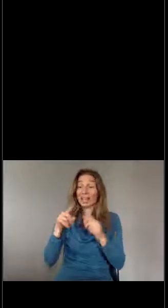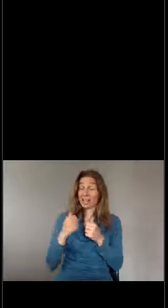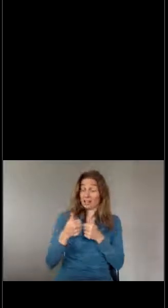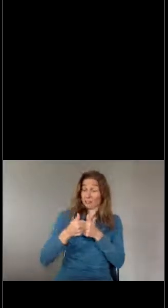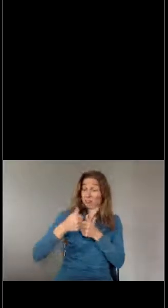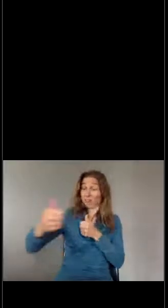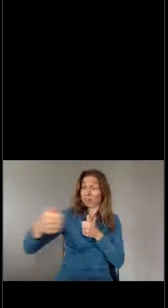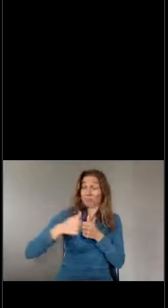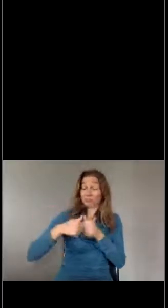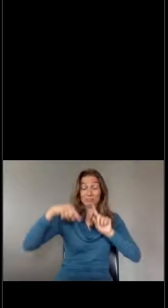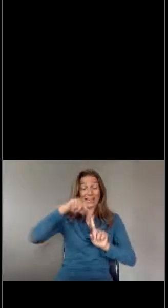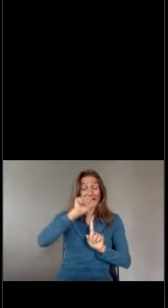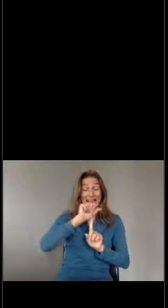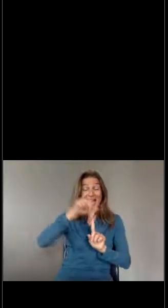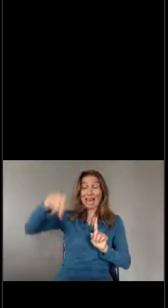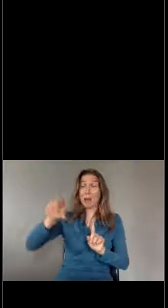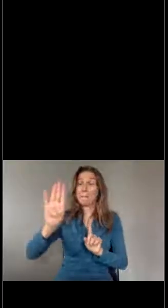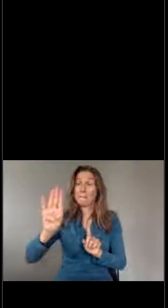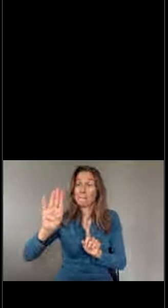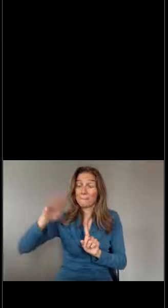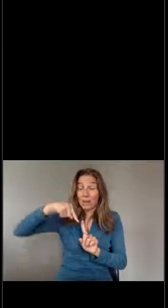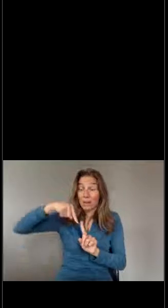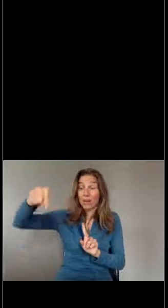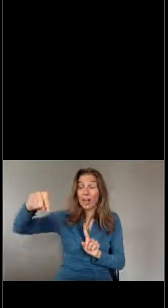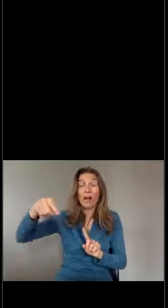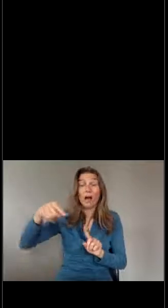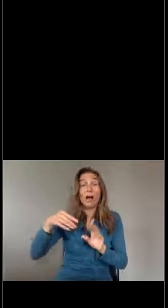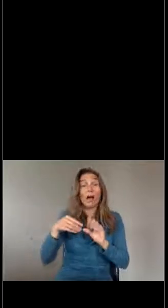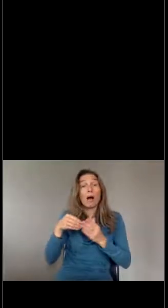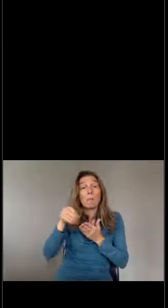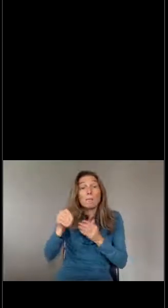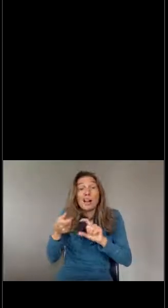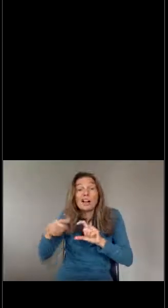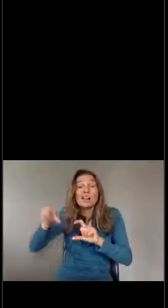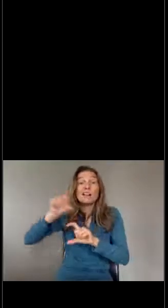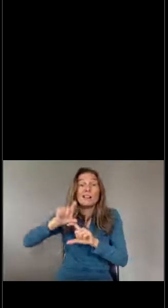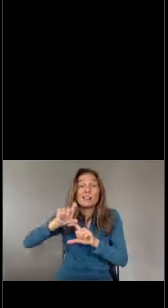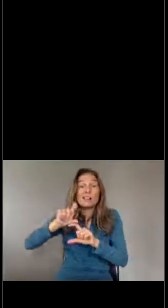asking the bus driver to wait so that they could board the bus